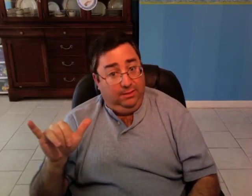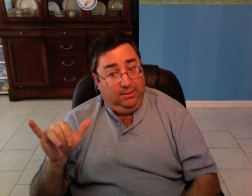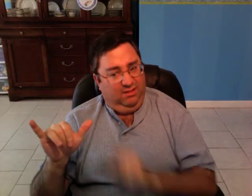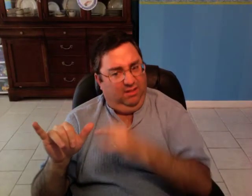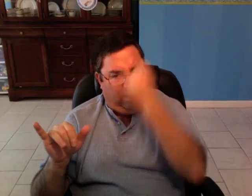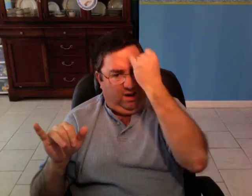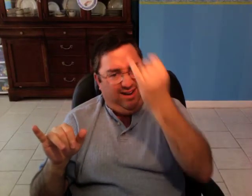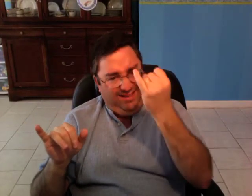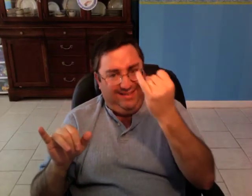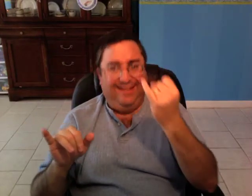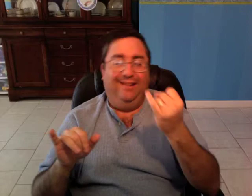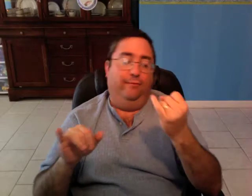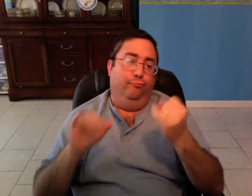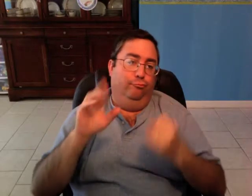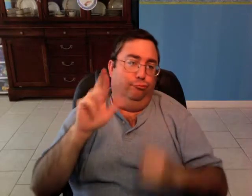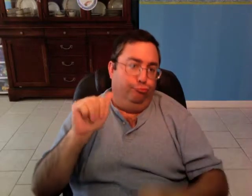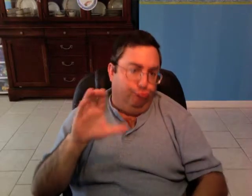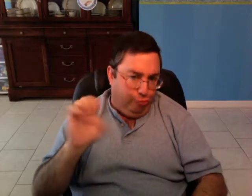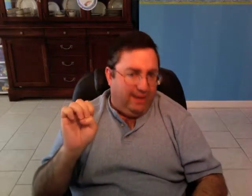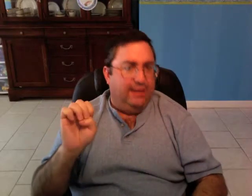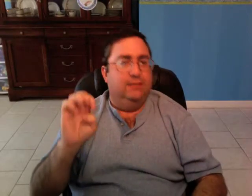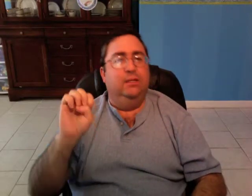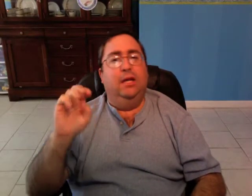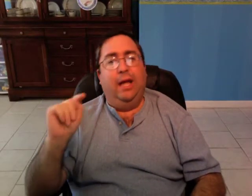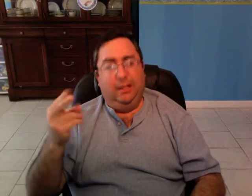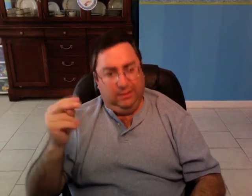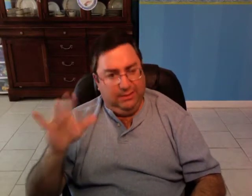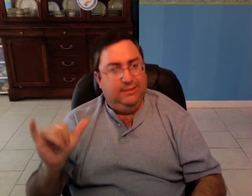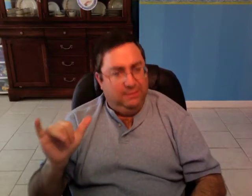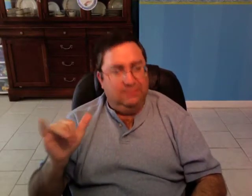He talks about ethnicity -- the idea of race and ethnicity --